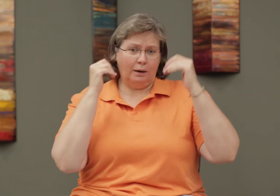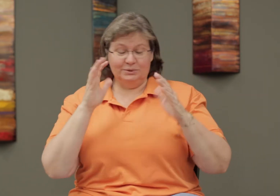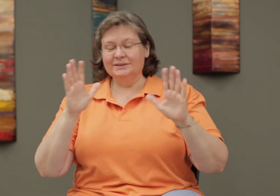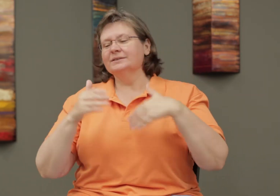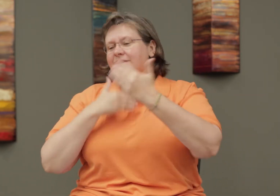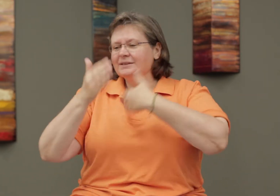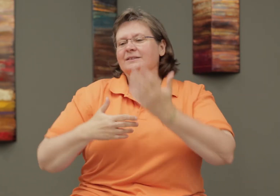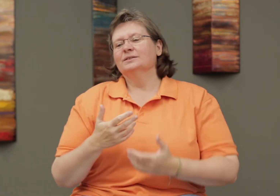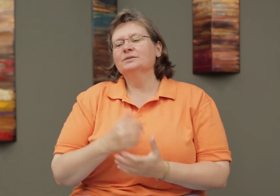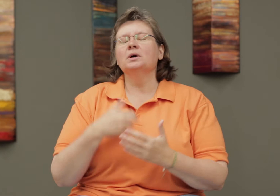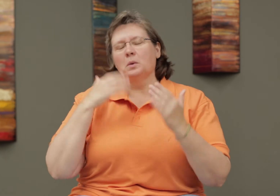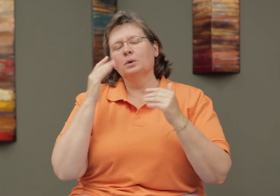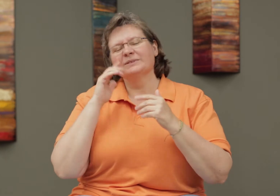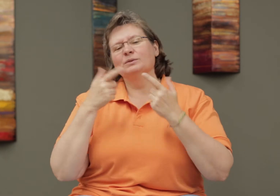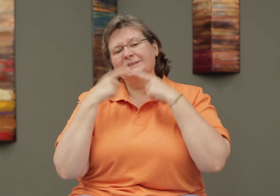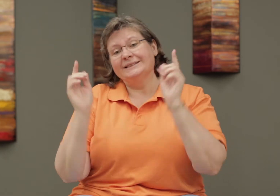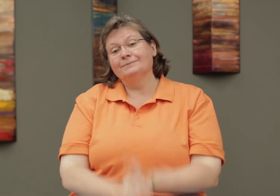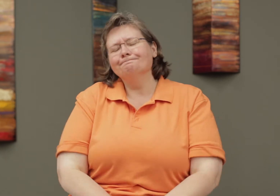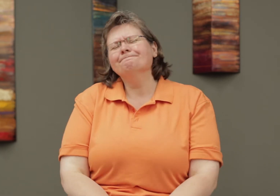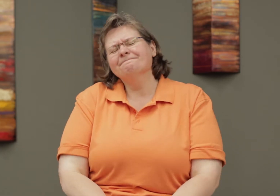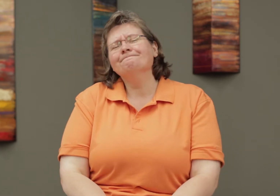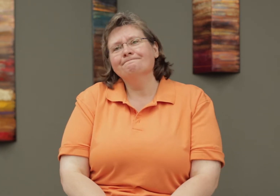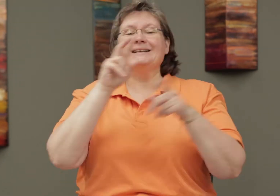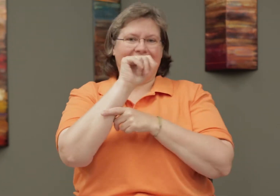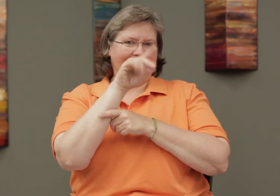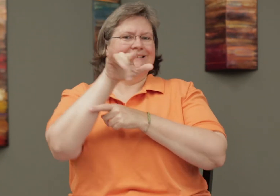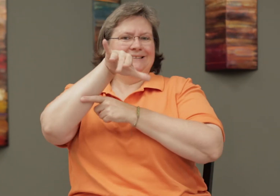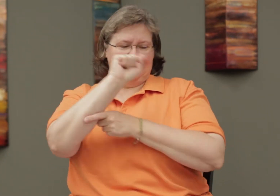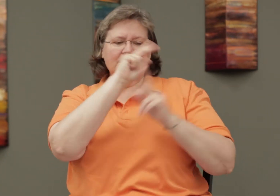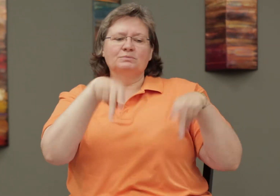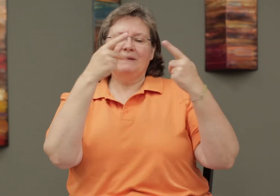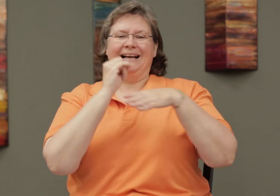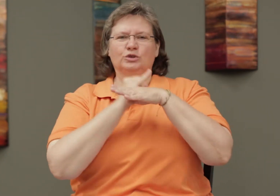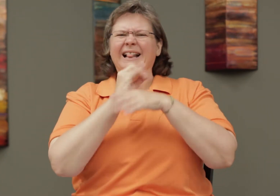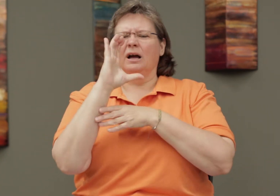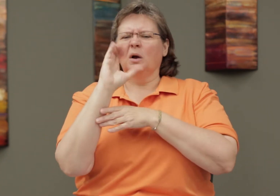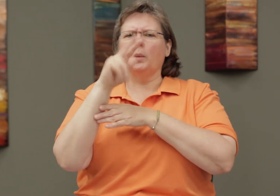to give support for that, and I hope for success. NTID provided an internship.